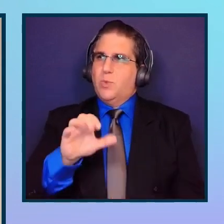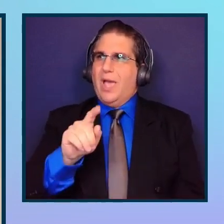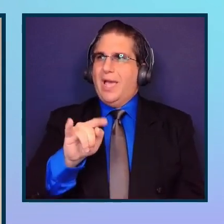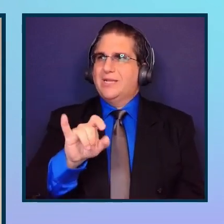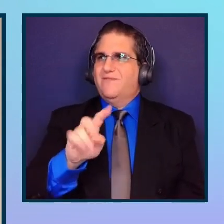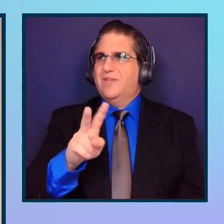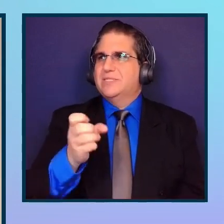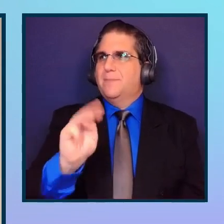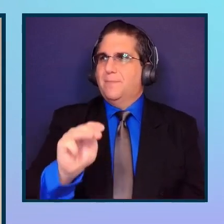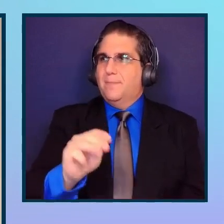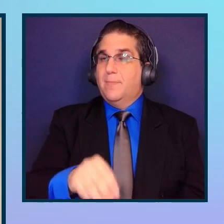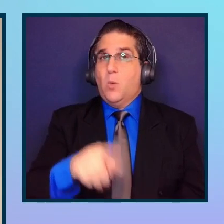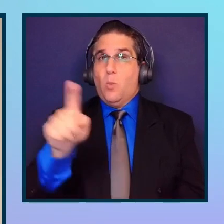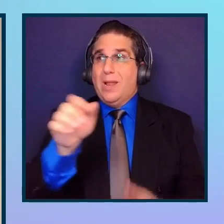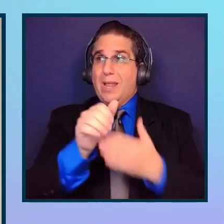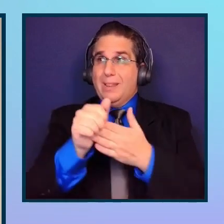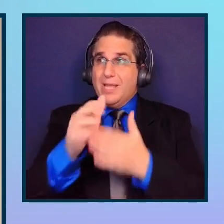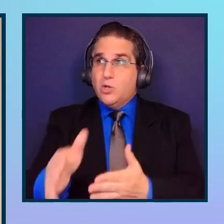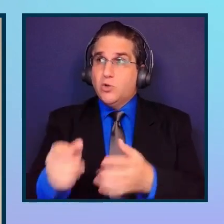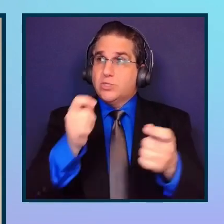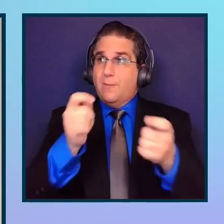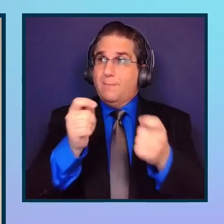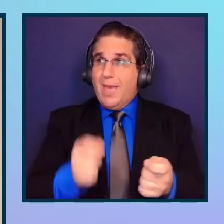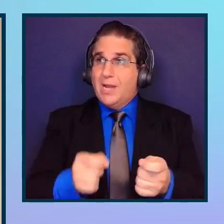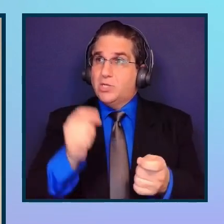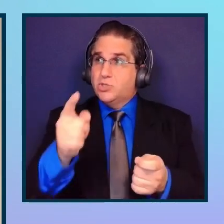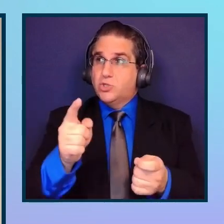continue to only be superficially accountable?